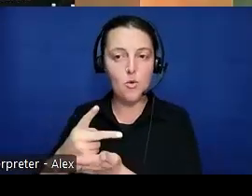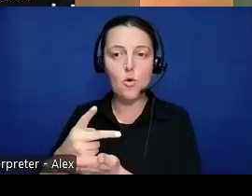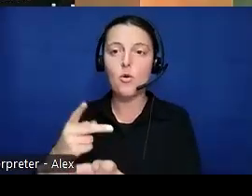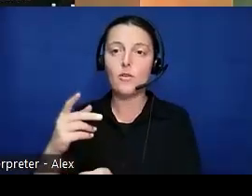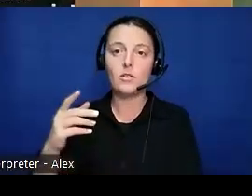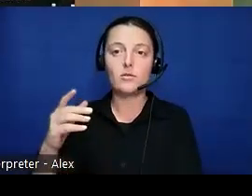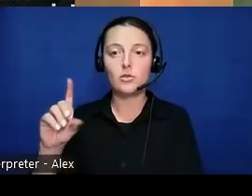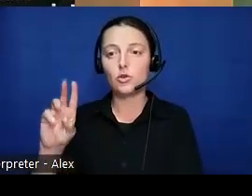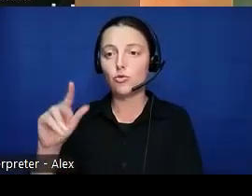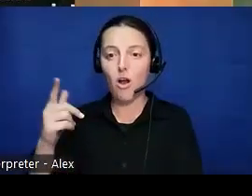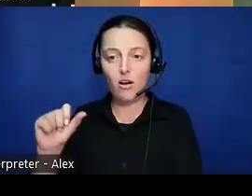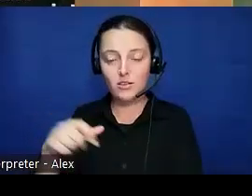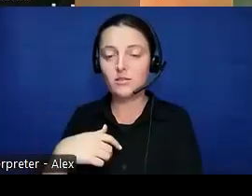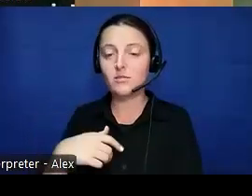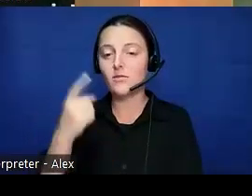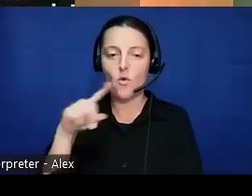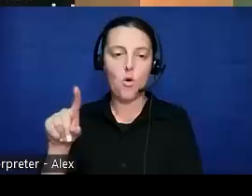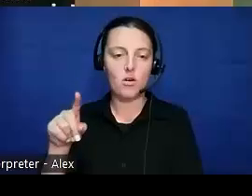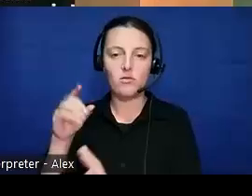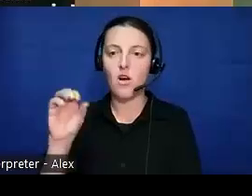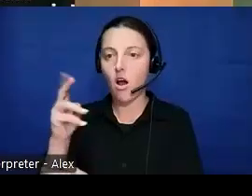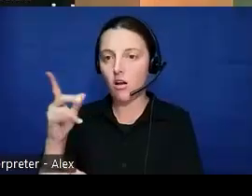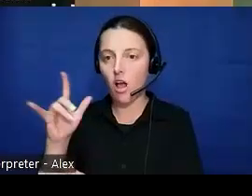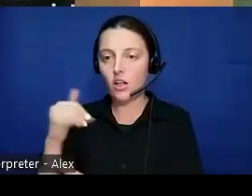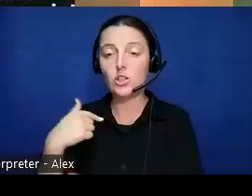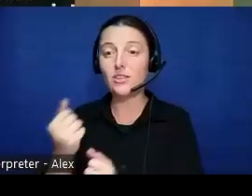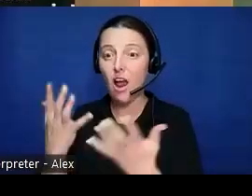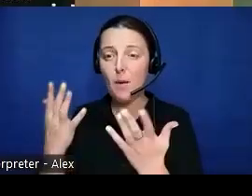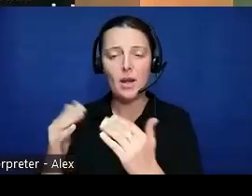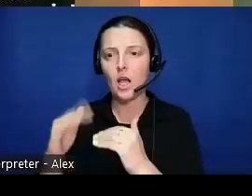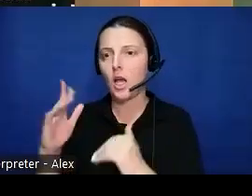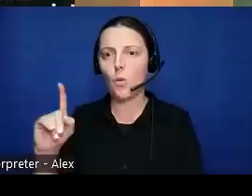hundreds. And I said, well, for each one of those drugs, how many of them do they talk about any